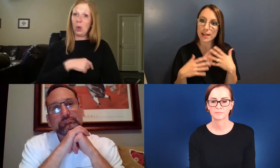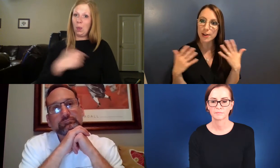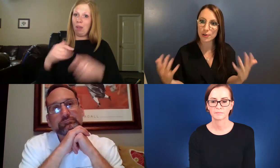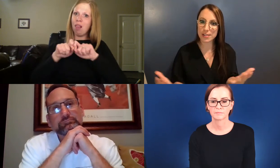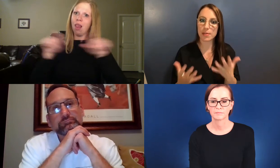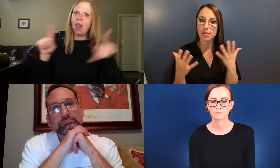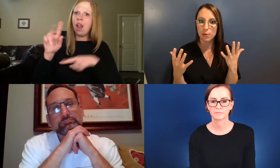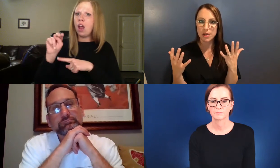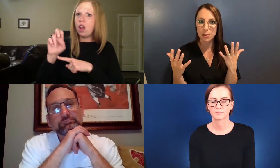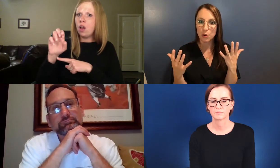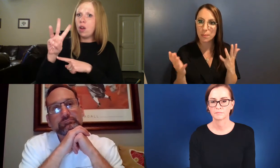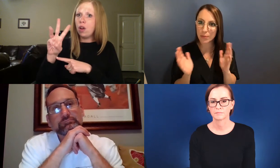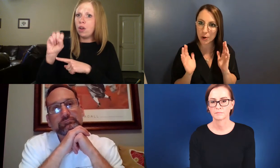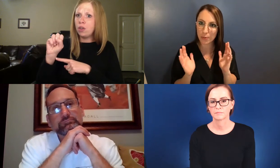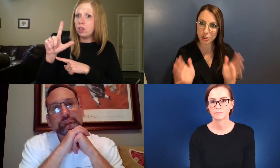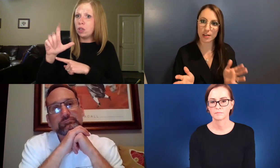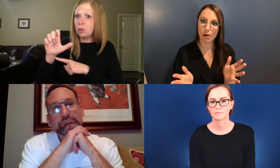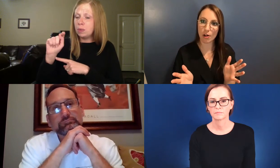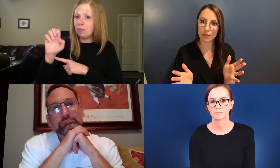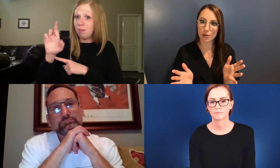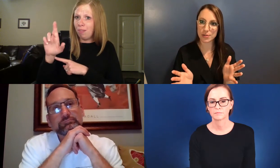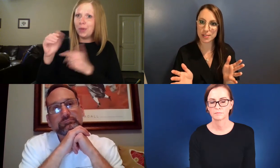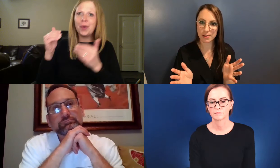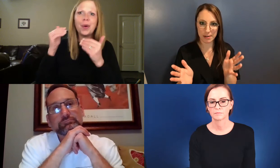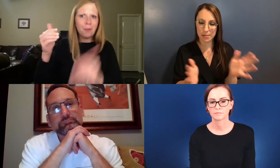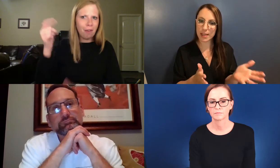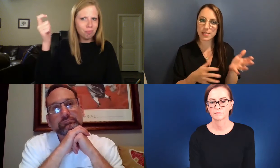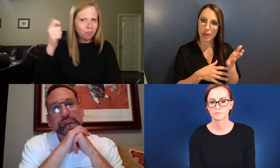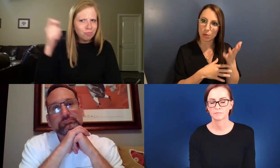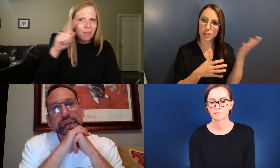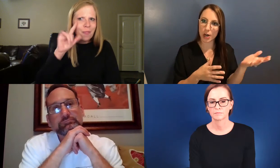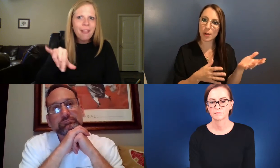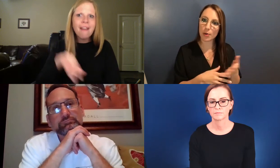and some of the ways that we're pushing all of those things, like what we're talking about,